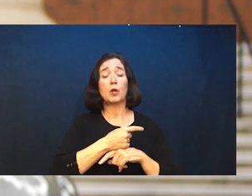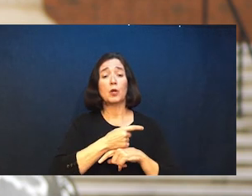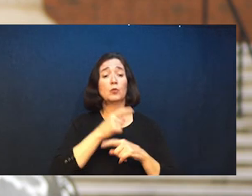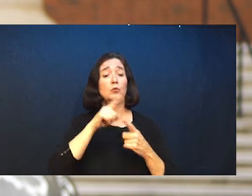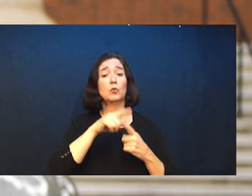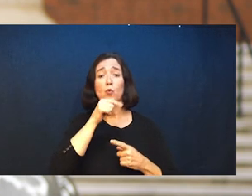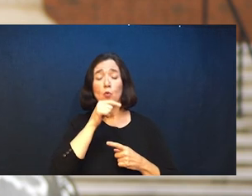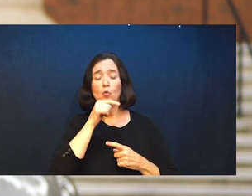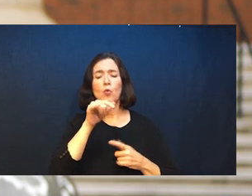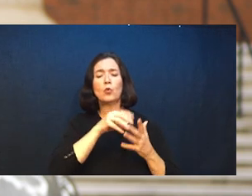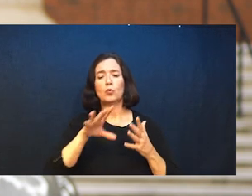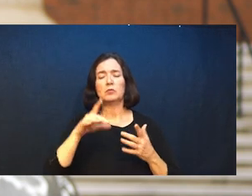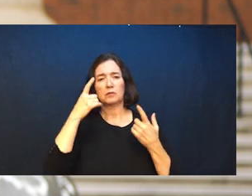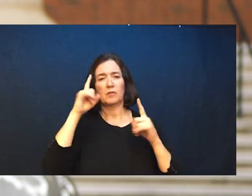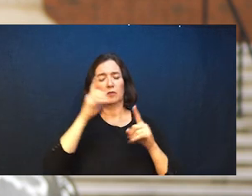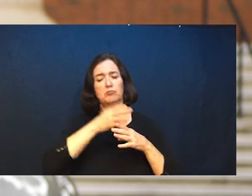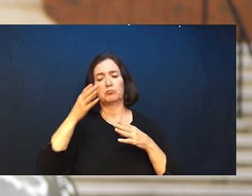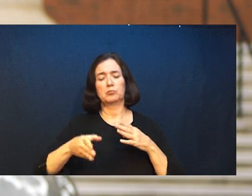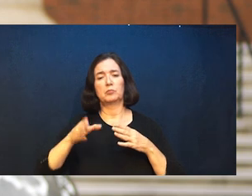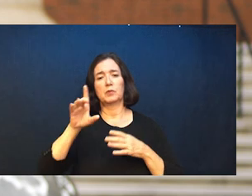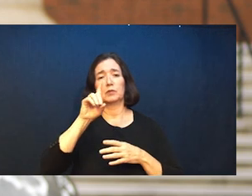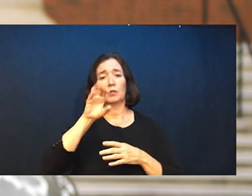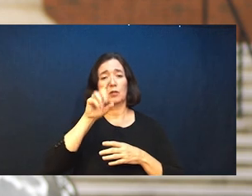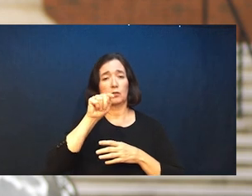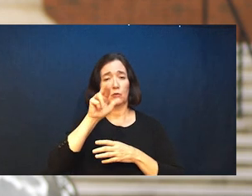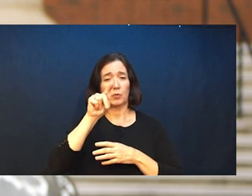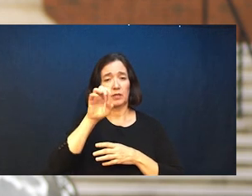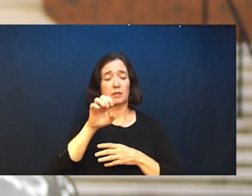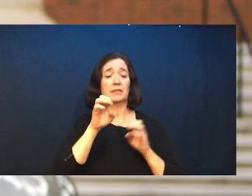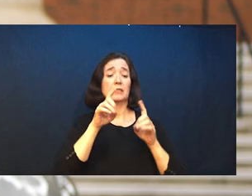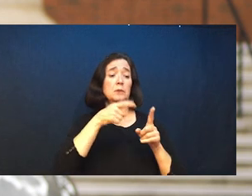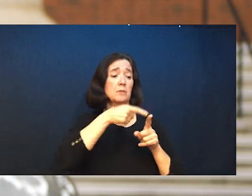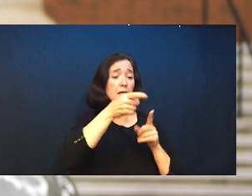who have successfully completed doctorate education specialist or master's degrees.